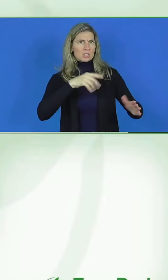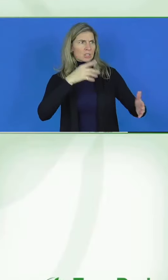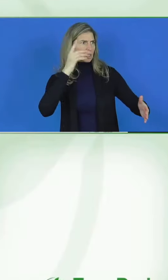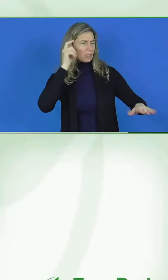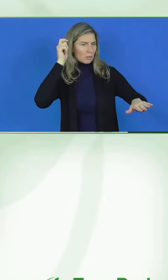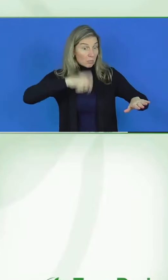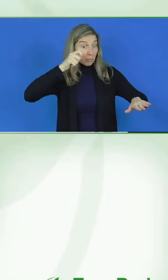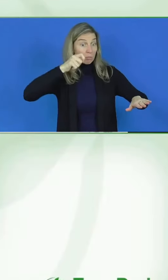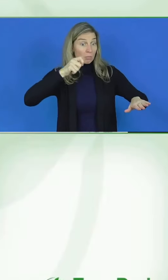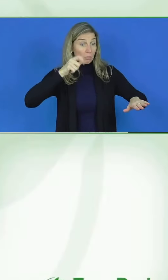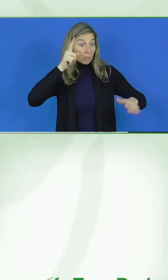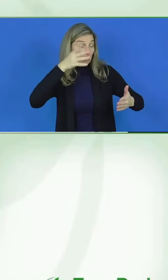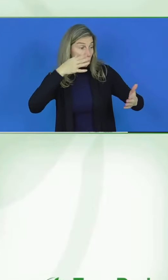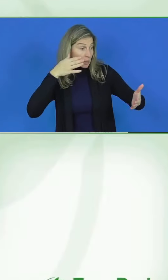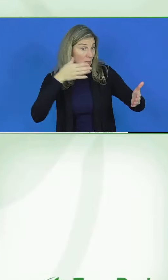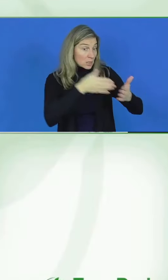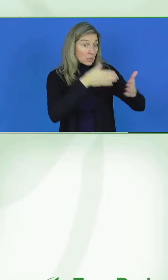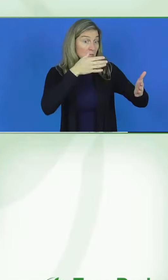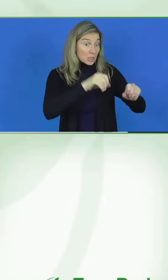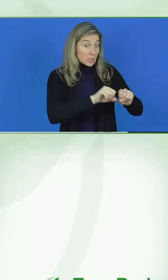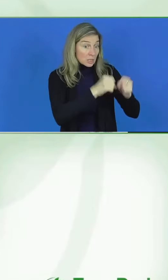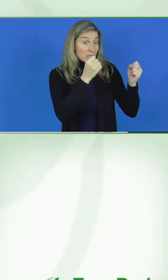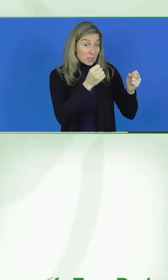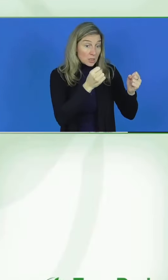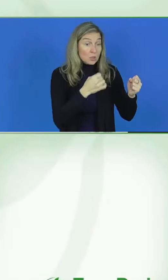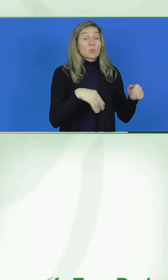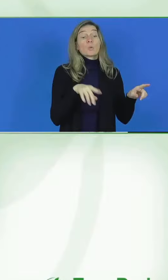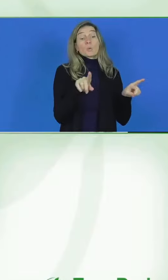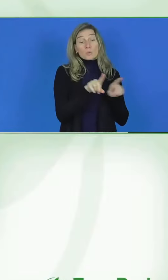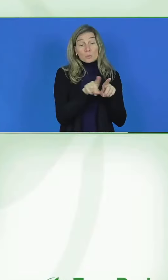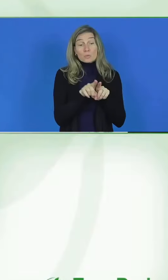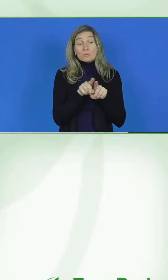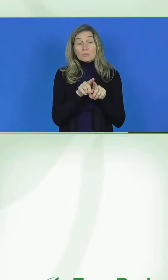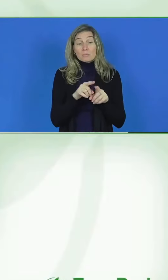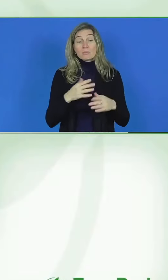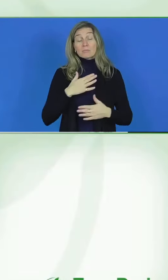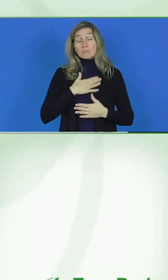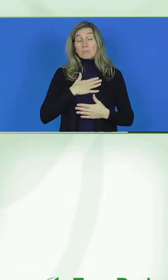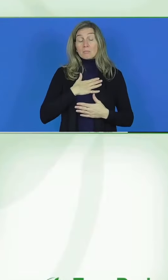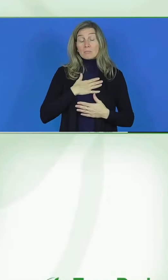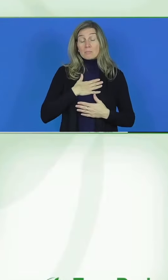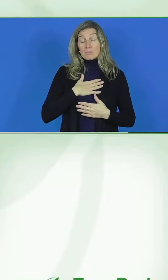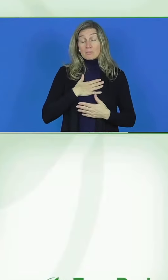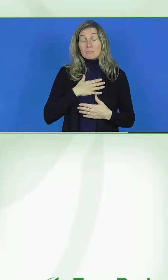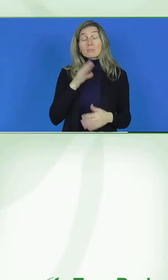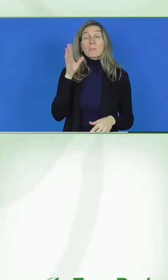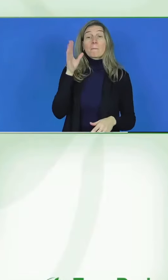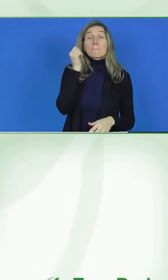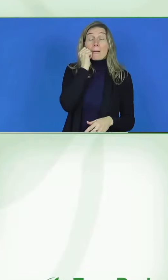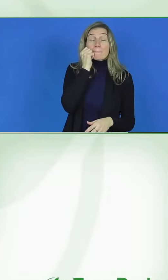Speaking as a mother, my son Charlie lived to age 30, very